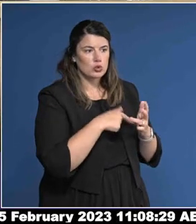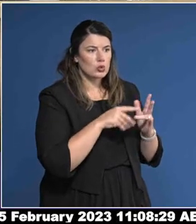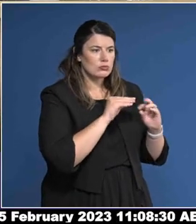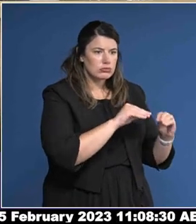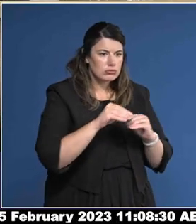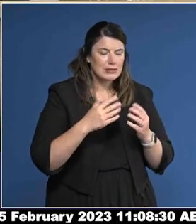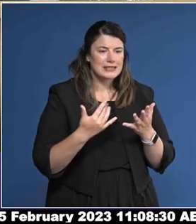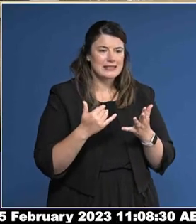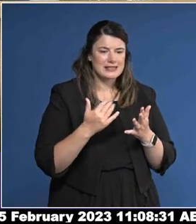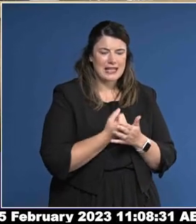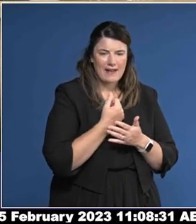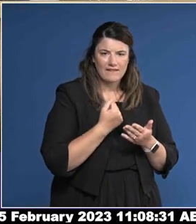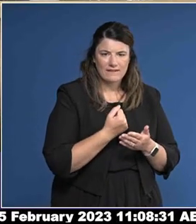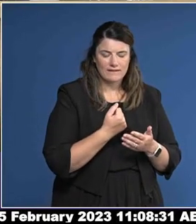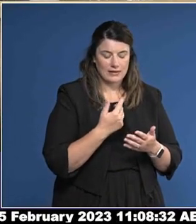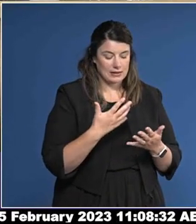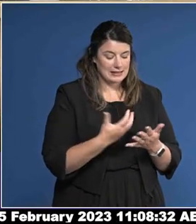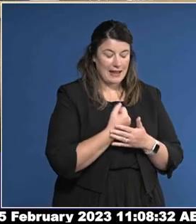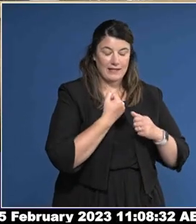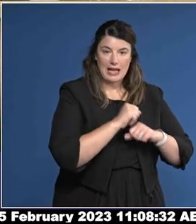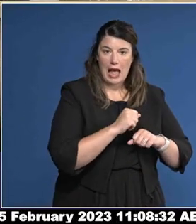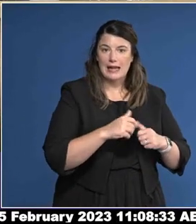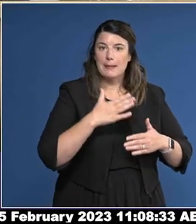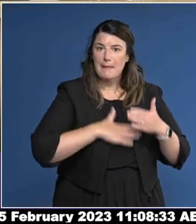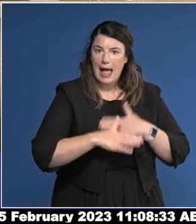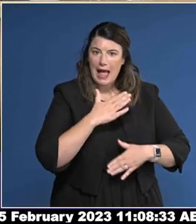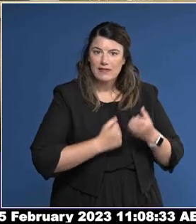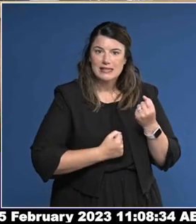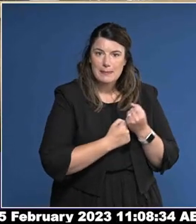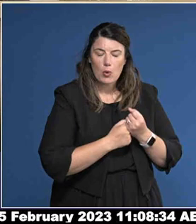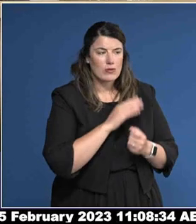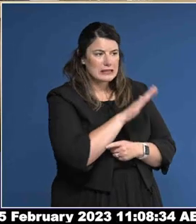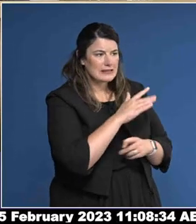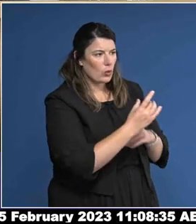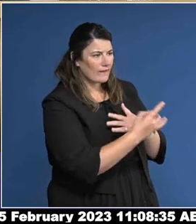support. They are using that team for advice a lot now, which is great because that's what